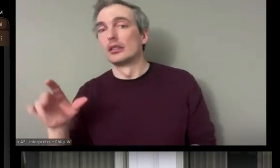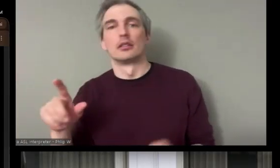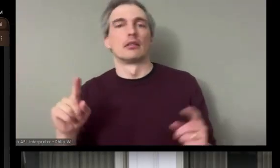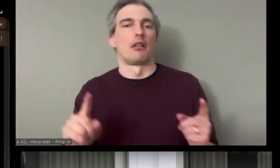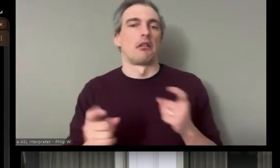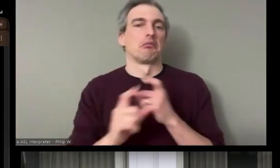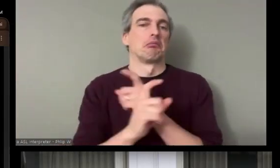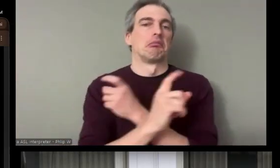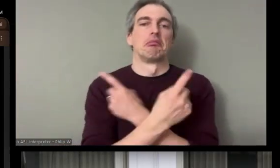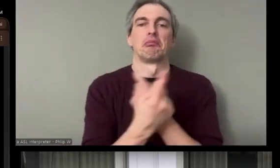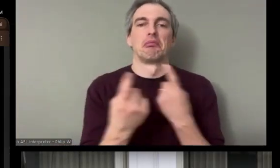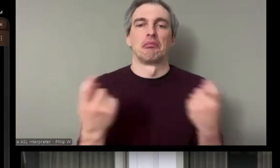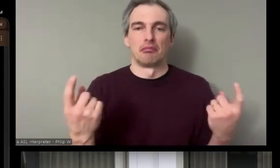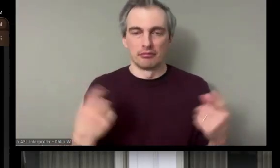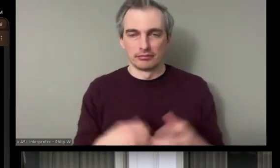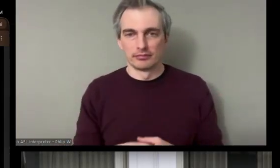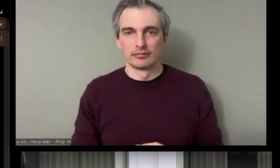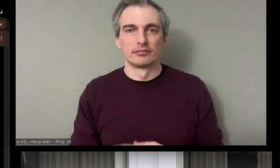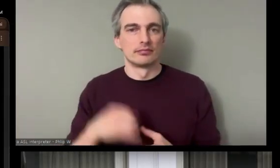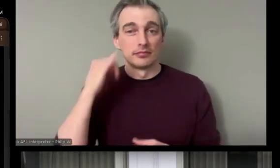So if you're not in New York... You go on that side.